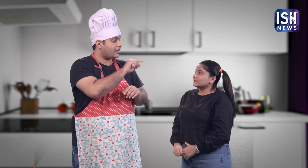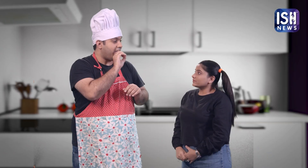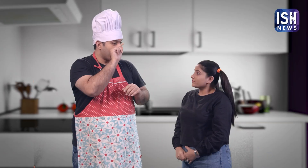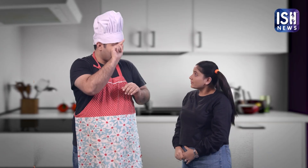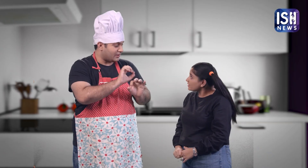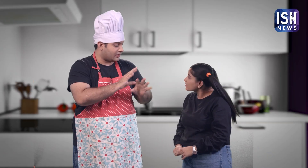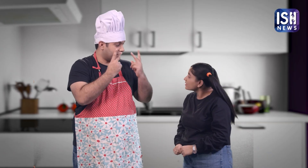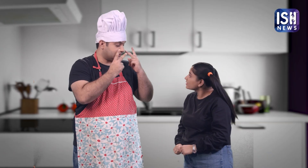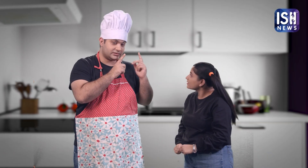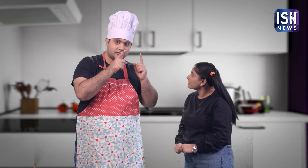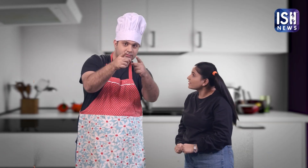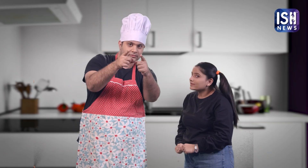All the information is ready. Look here.